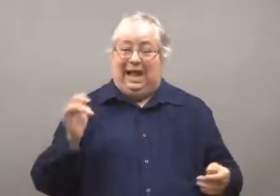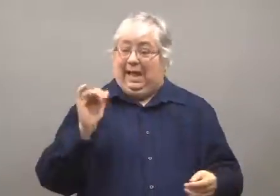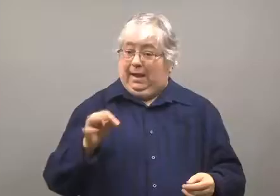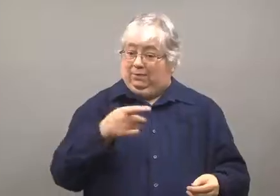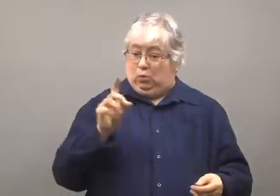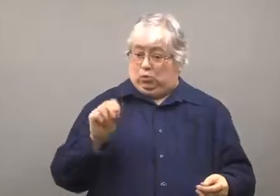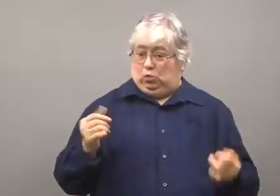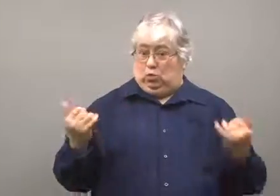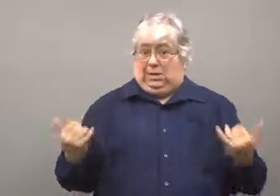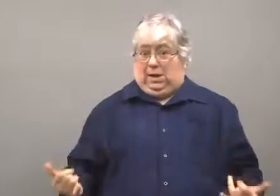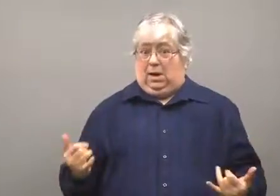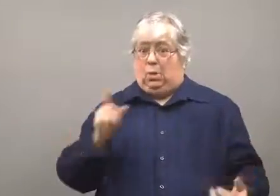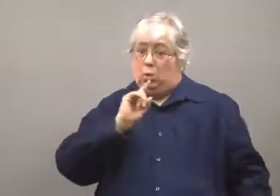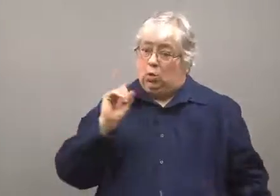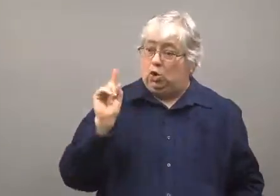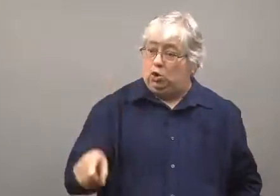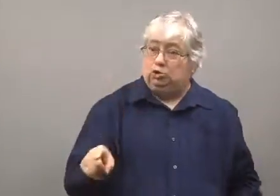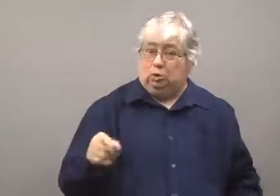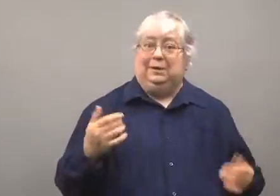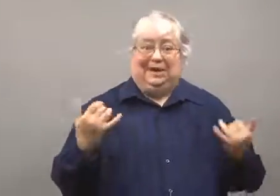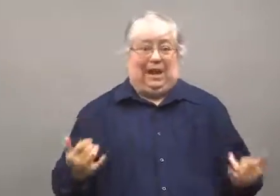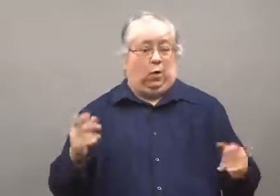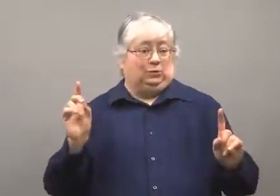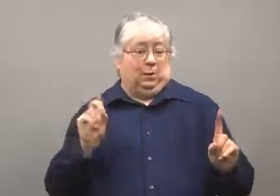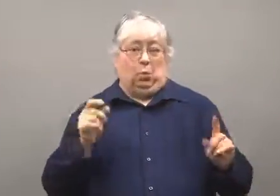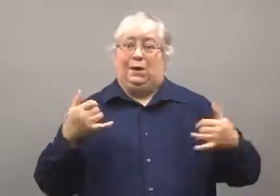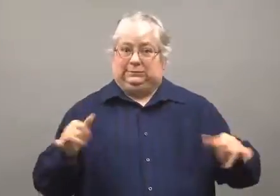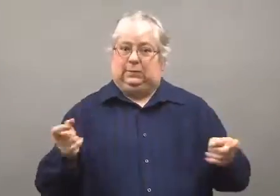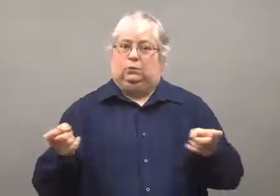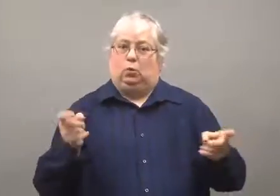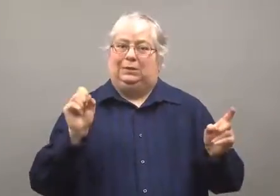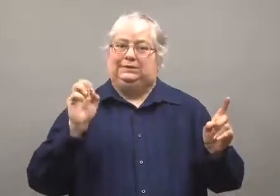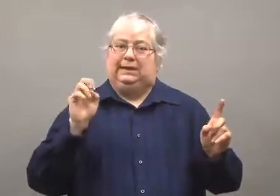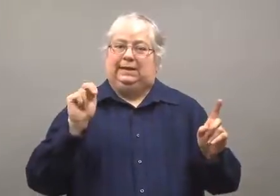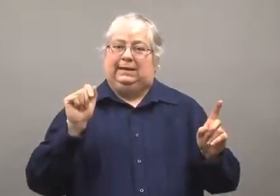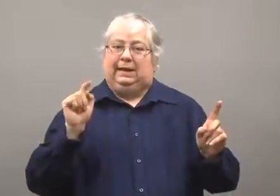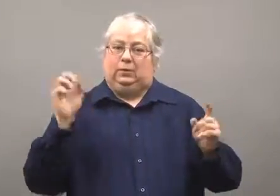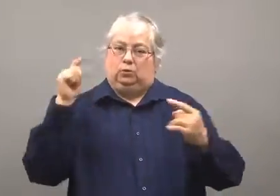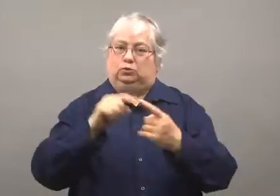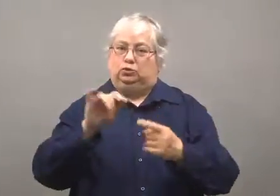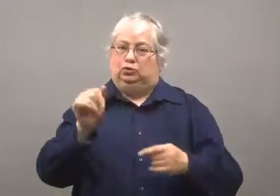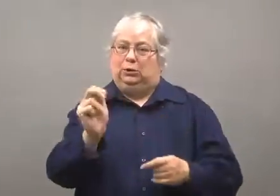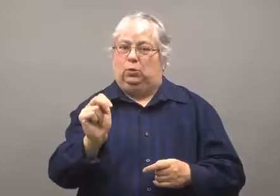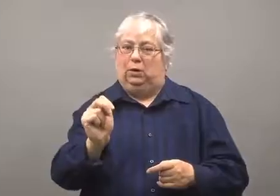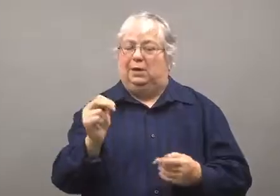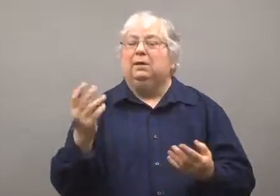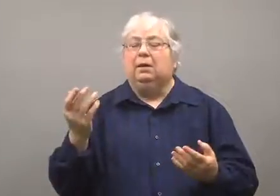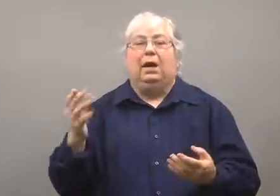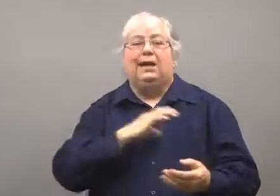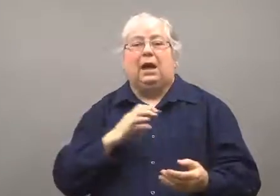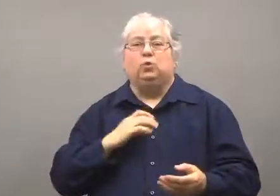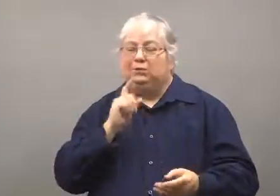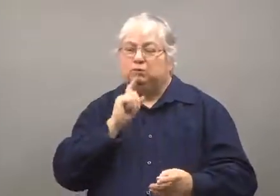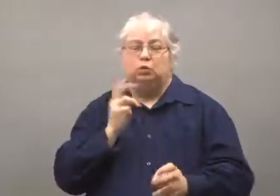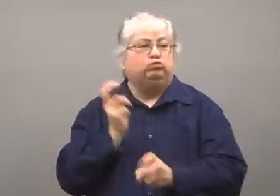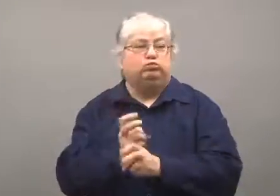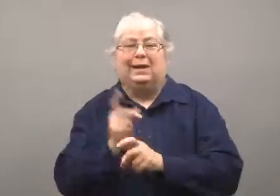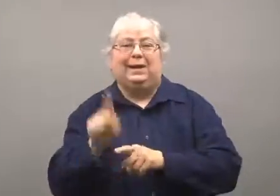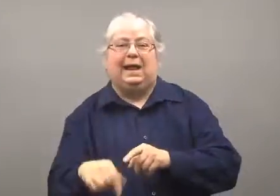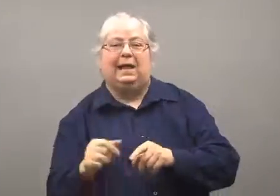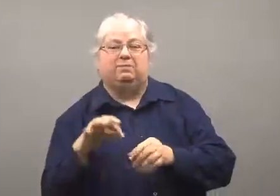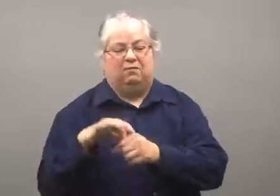The Democrats still control the Senate until January, so if he does an executive order,